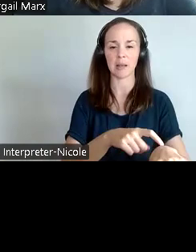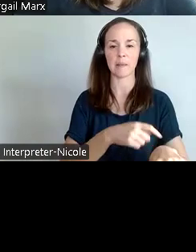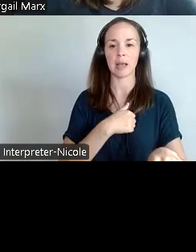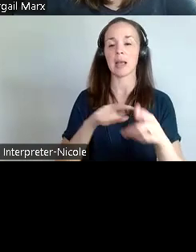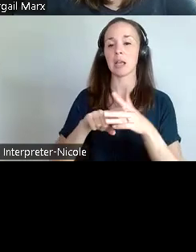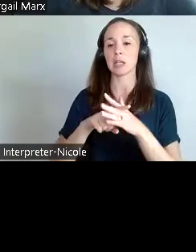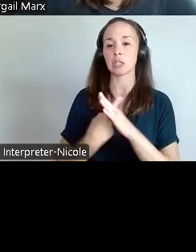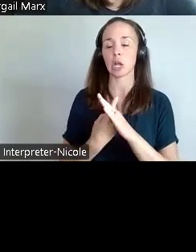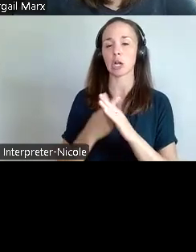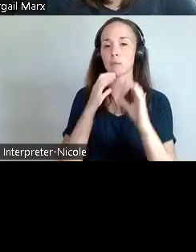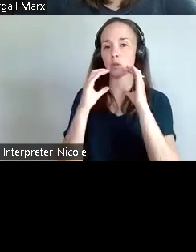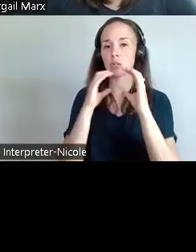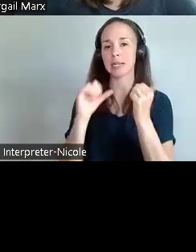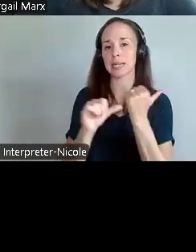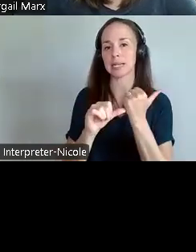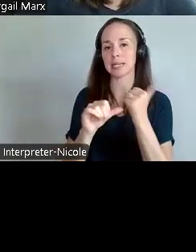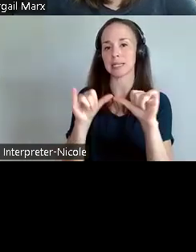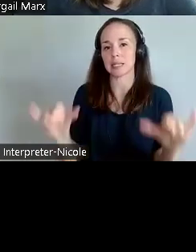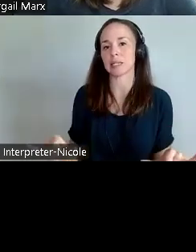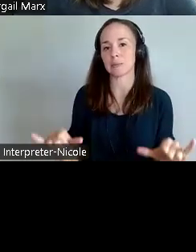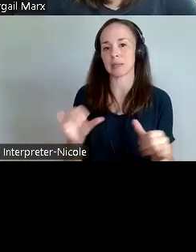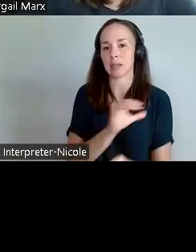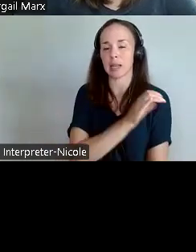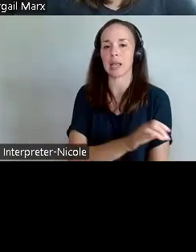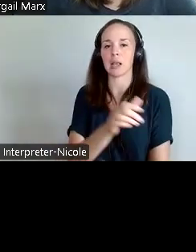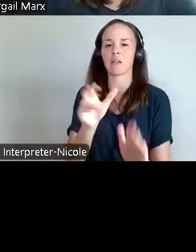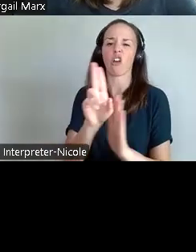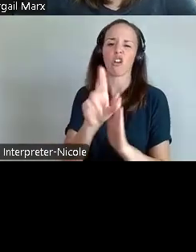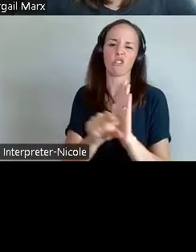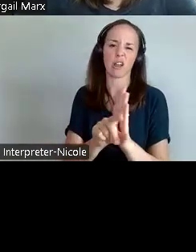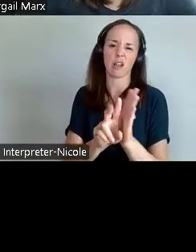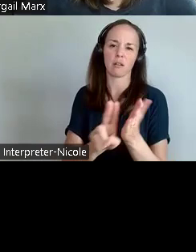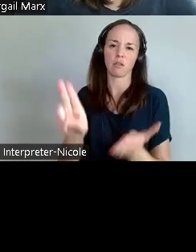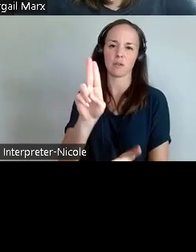AIDS and systems clinic as an undergrad at UW-Madison and then I was very fortunate to go